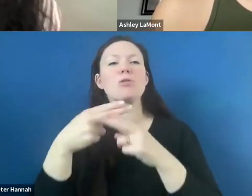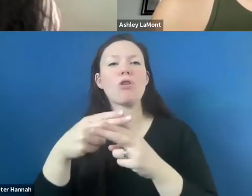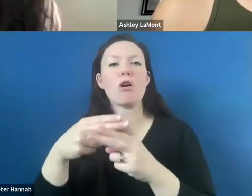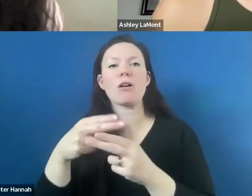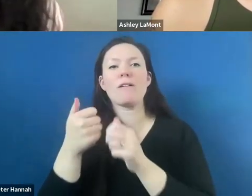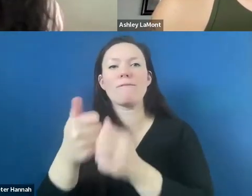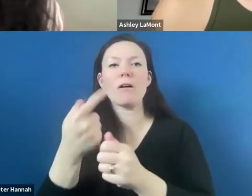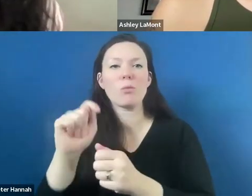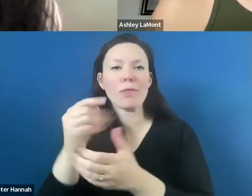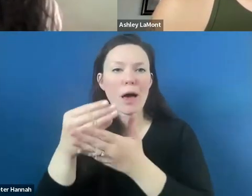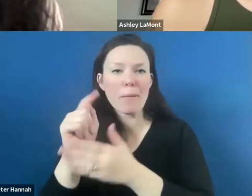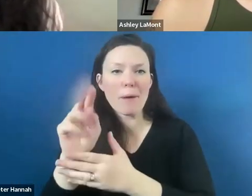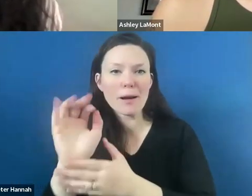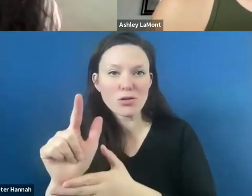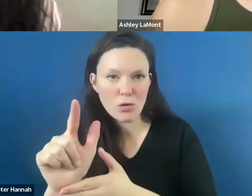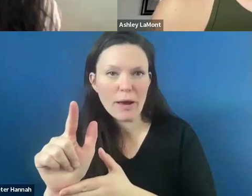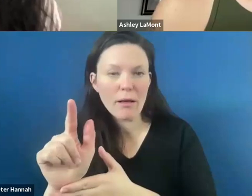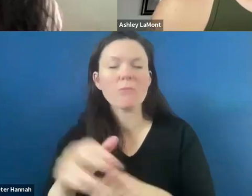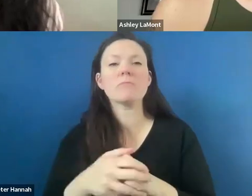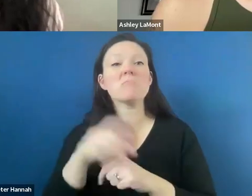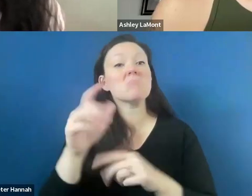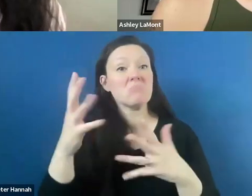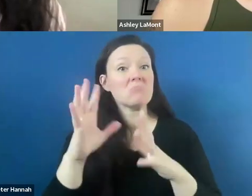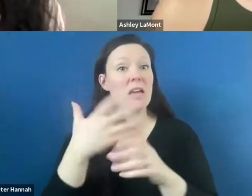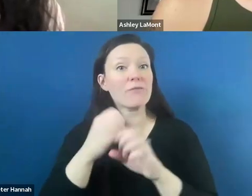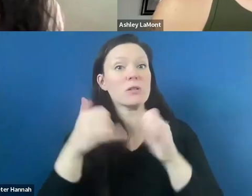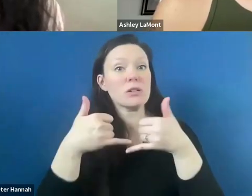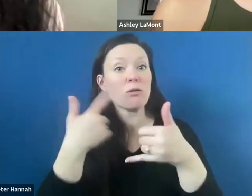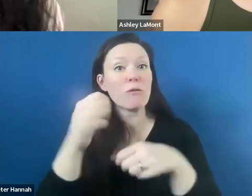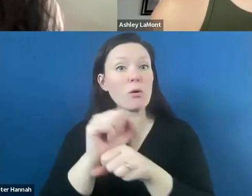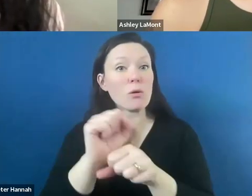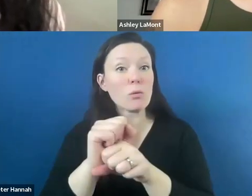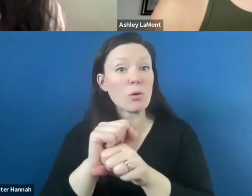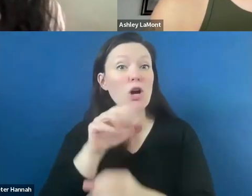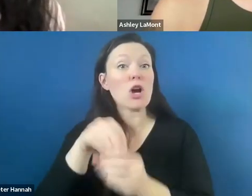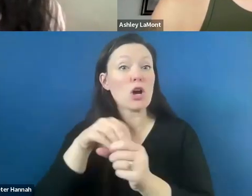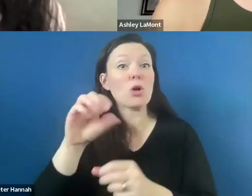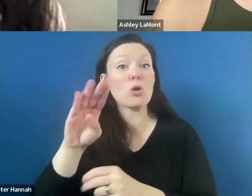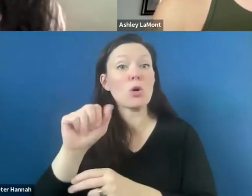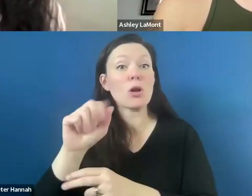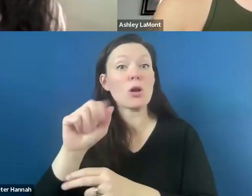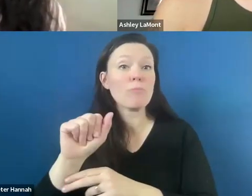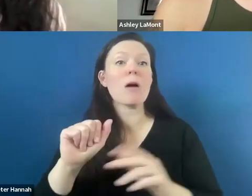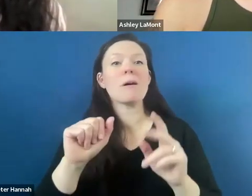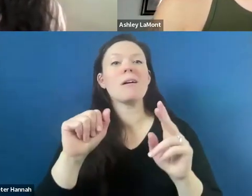And they've received numerous awards for their work in Indian Country, including the Obama administration's Young Women Empowering Communities.